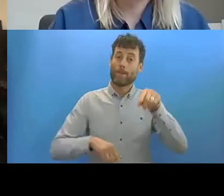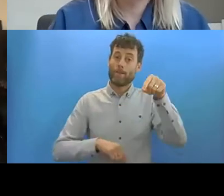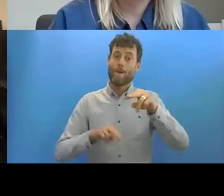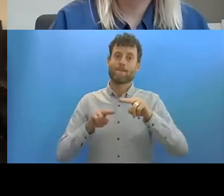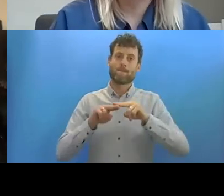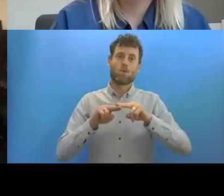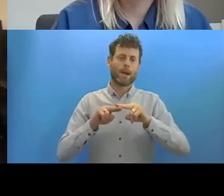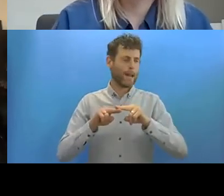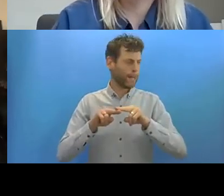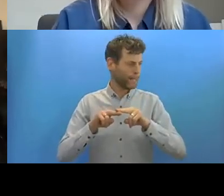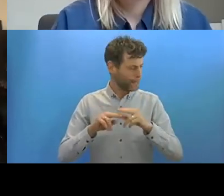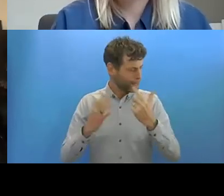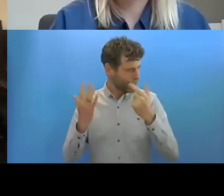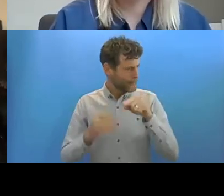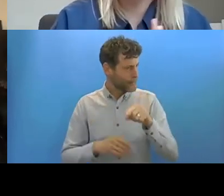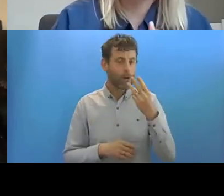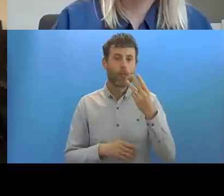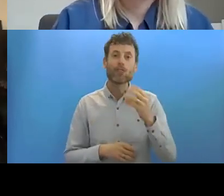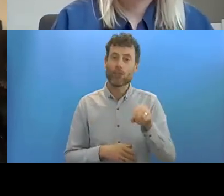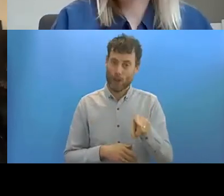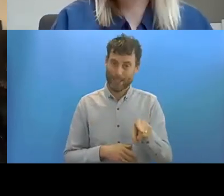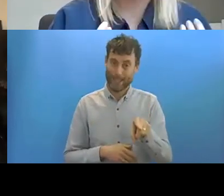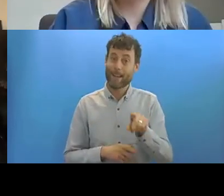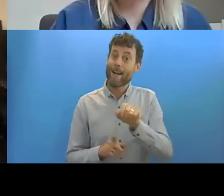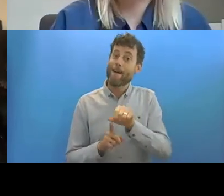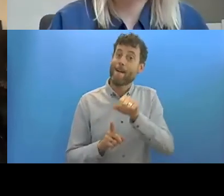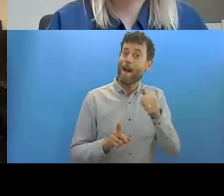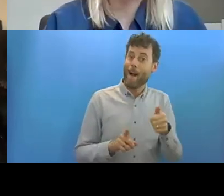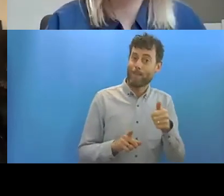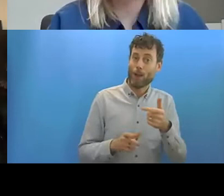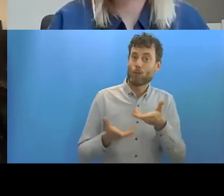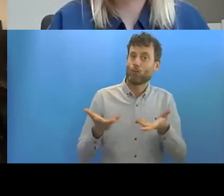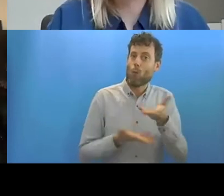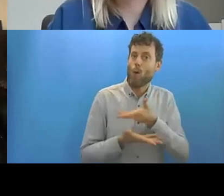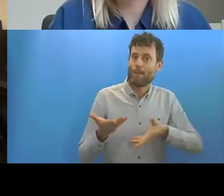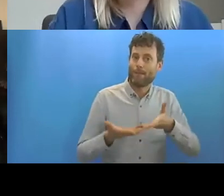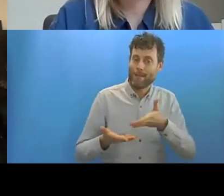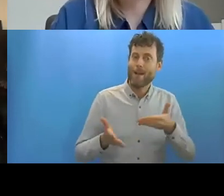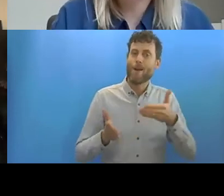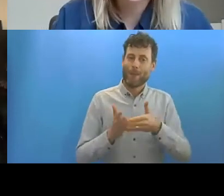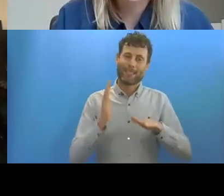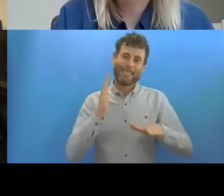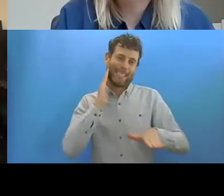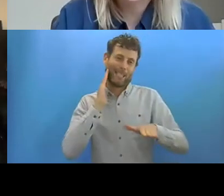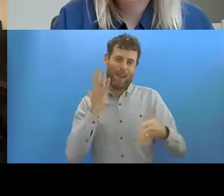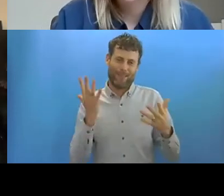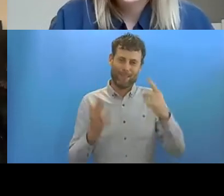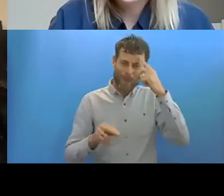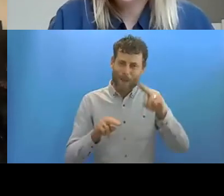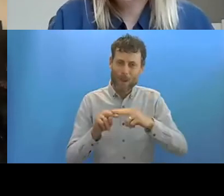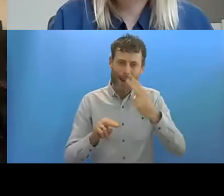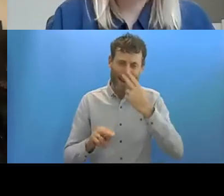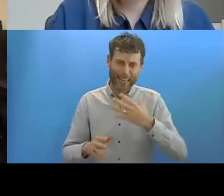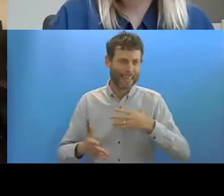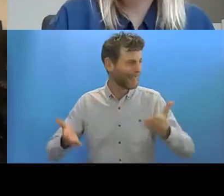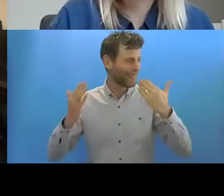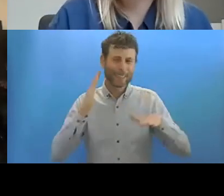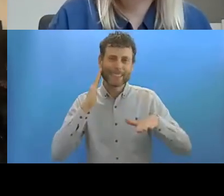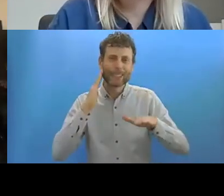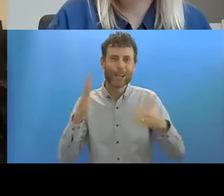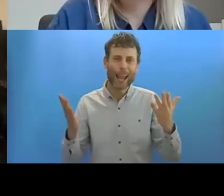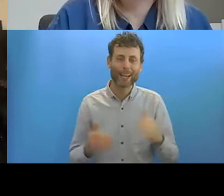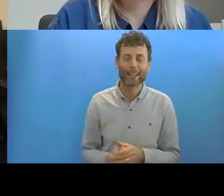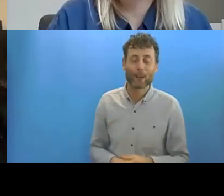it's an absolutely fantastic film, really, really brilliant and if you want to watch that live, that's on Friday at 7.30, and then there's a talk and a DJ set as well, because